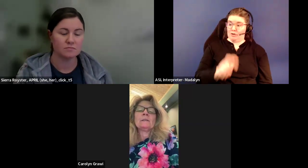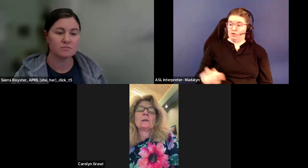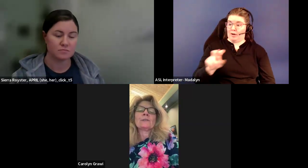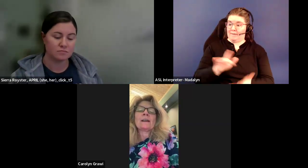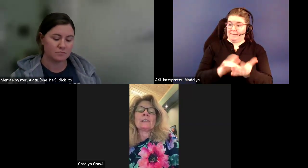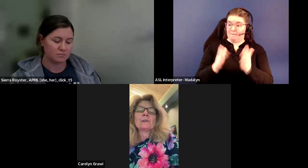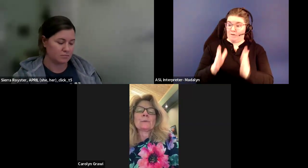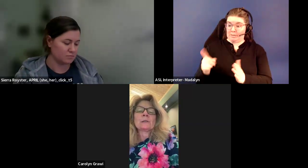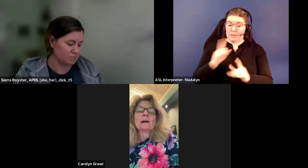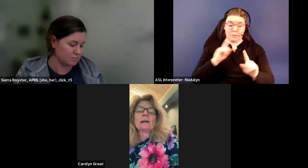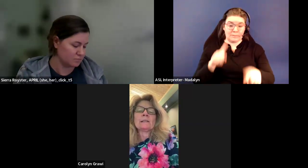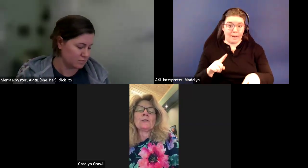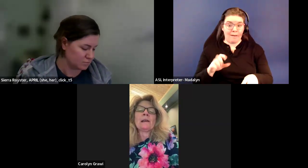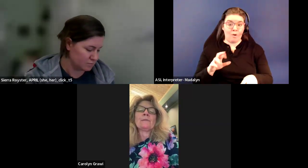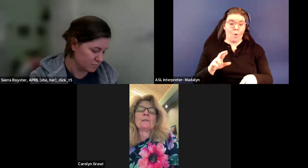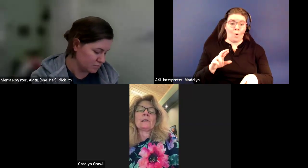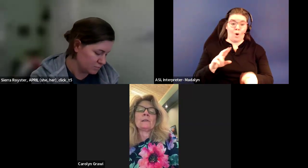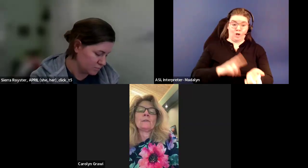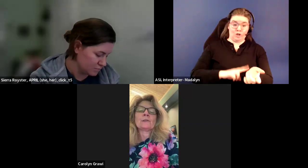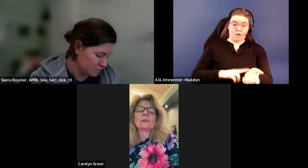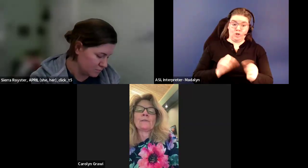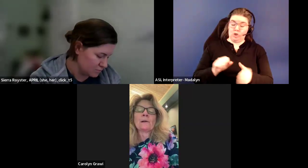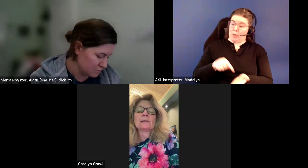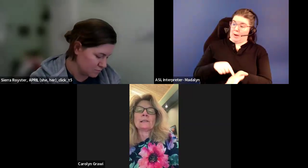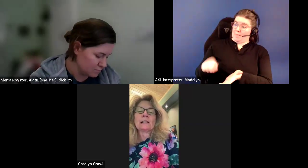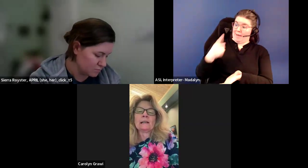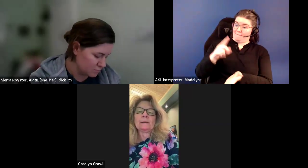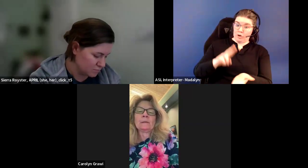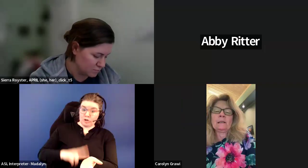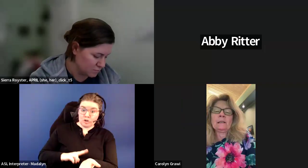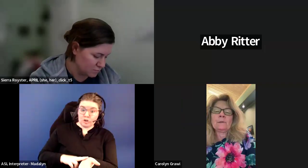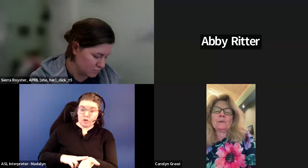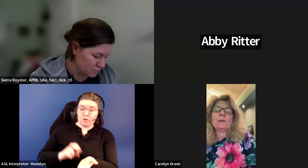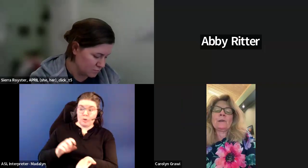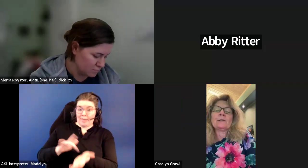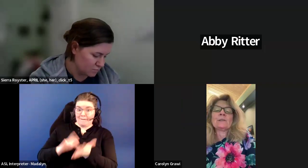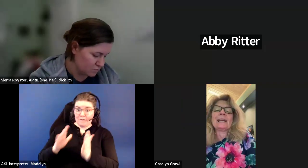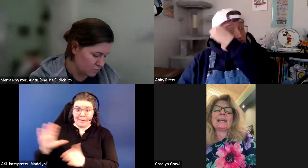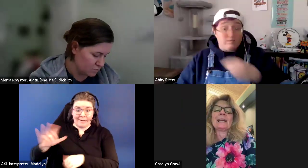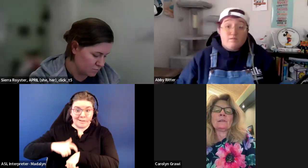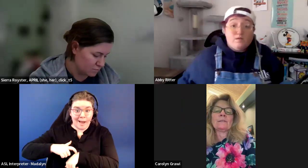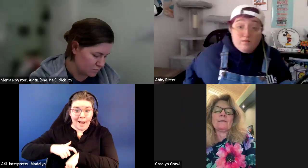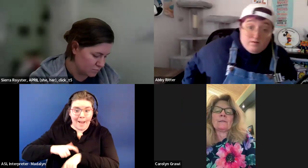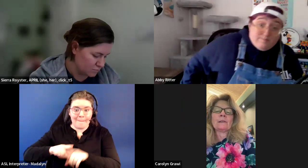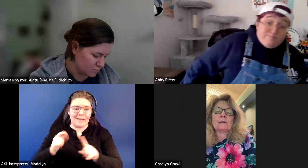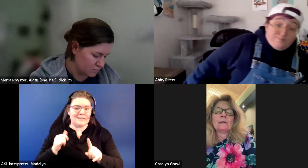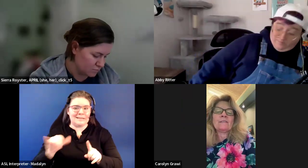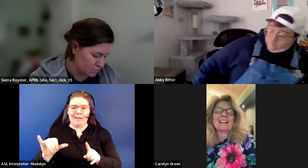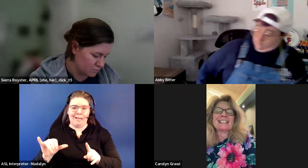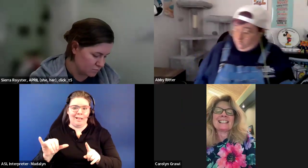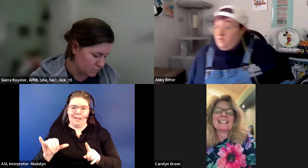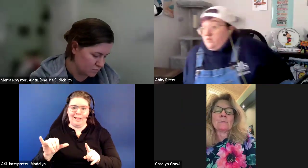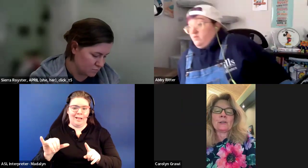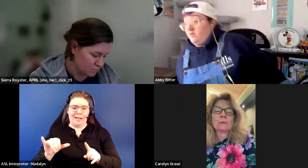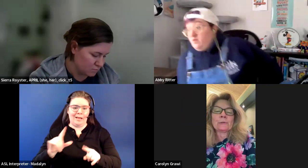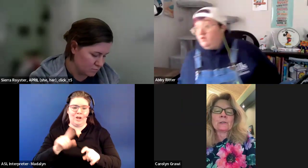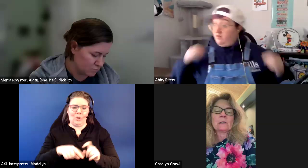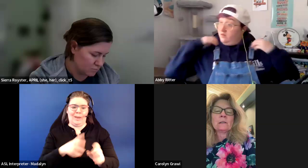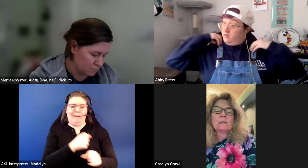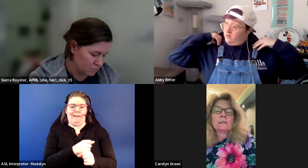Carolyn Grawi: or a traveling nurse respond. You can pay for the nurse of the pharmacist time, but you can't. You still can't get a hold of of the vaccine that they would use.